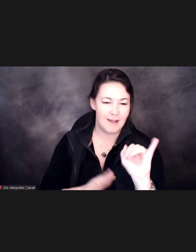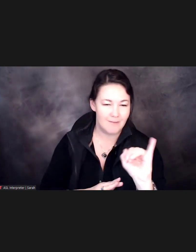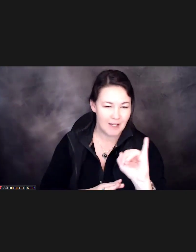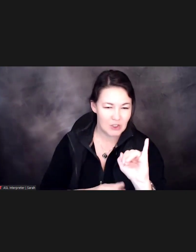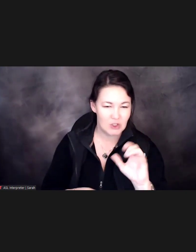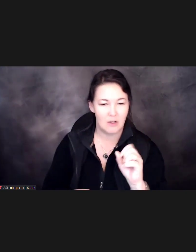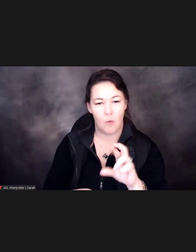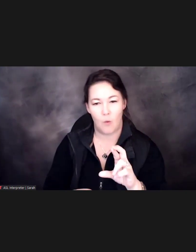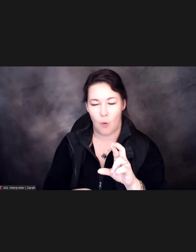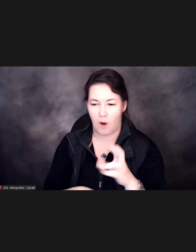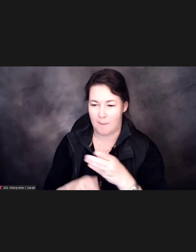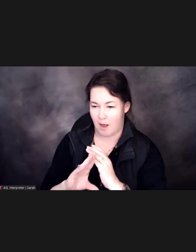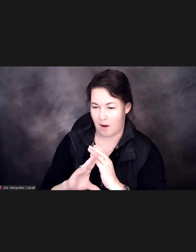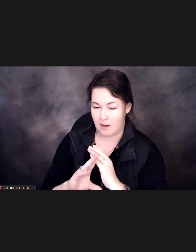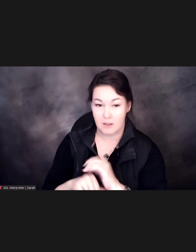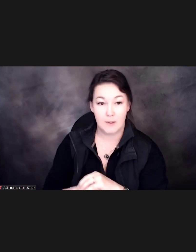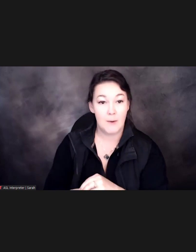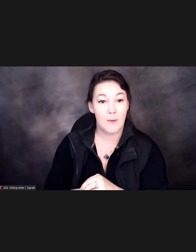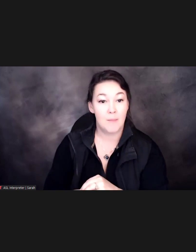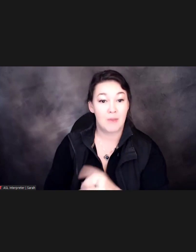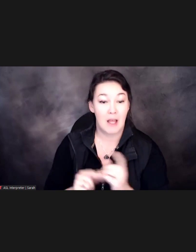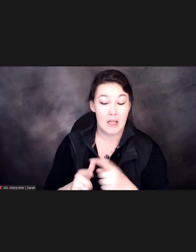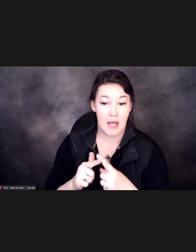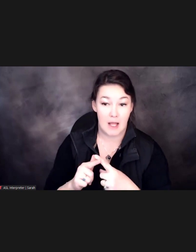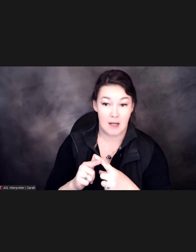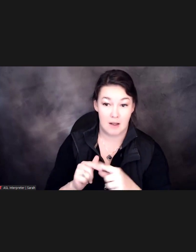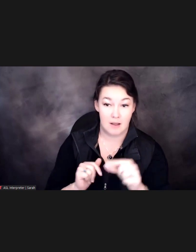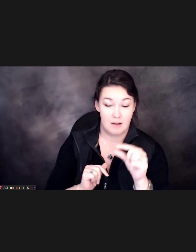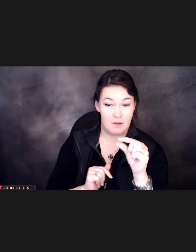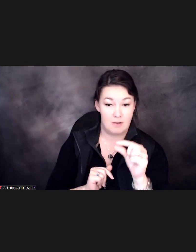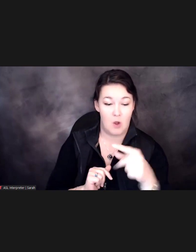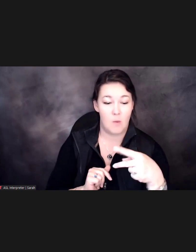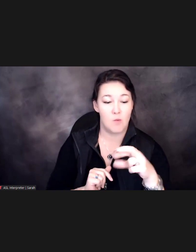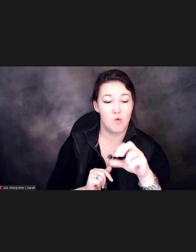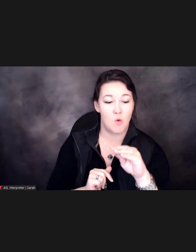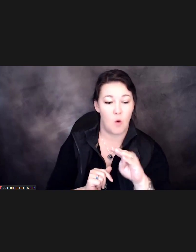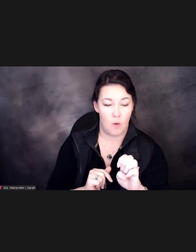After we've done that, a small probe on which we've placed a